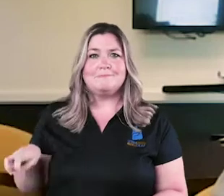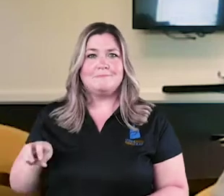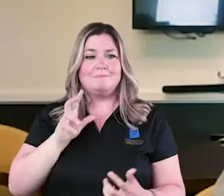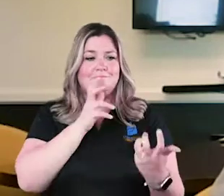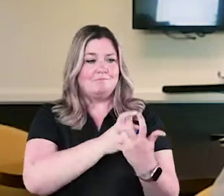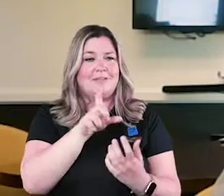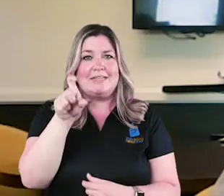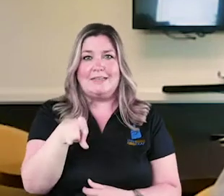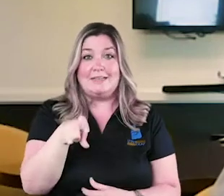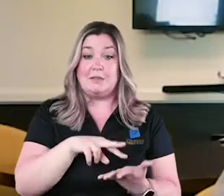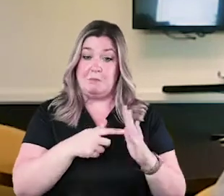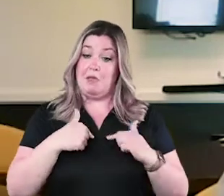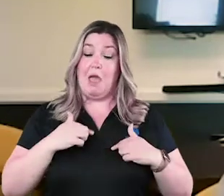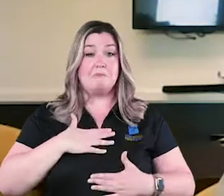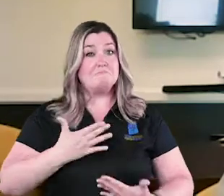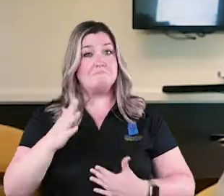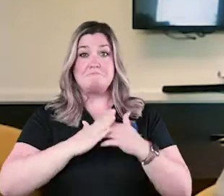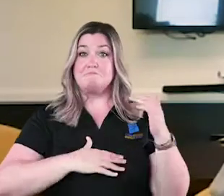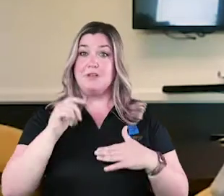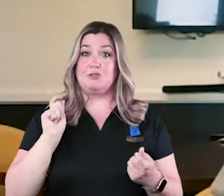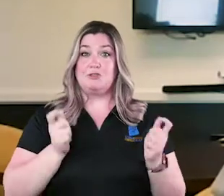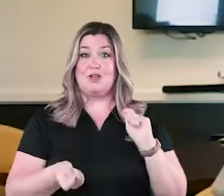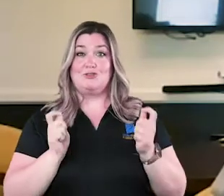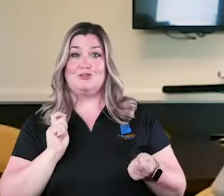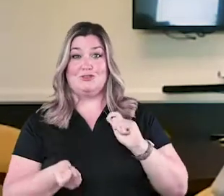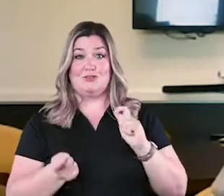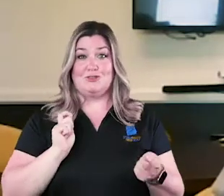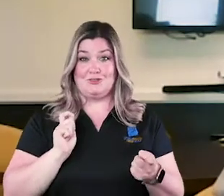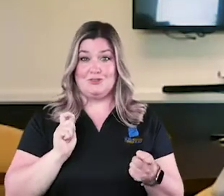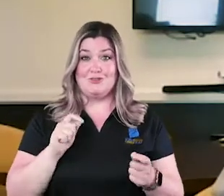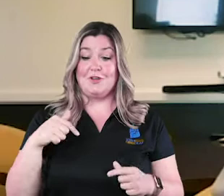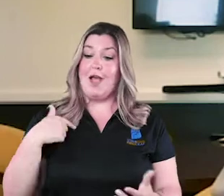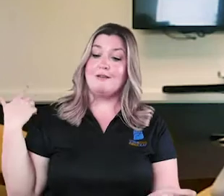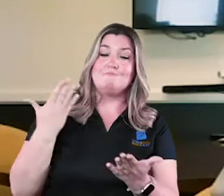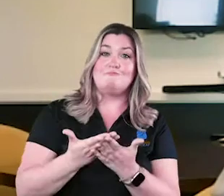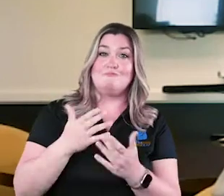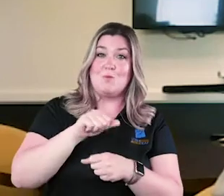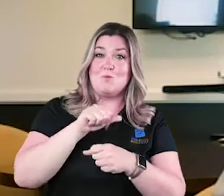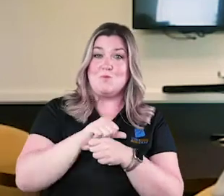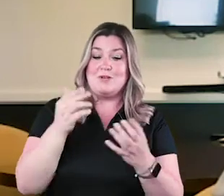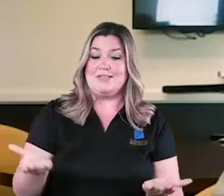was, and that meant change. When I arrived at the Utah Schools for the Deaf and the Blind, I